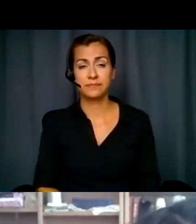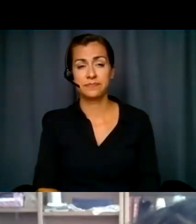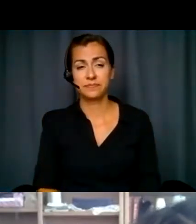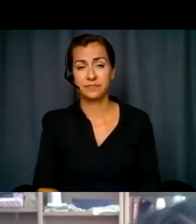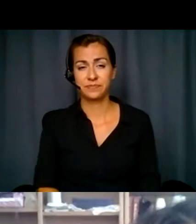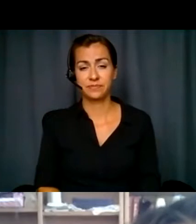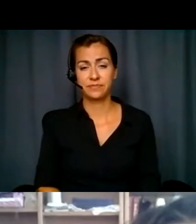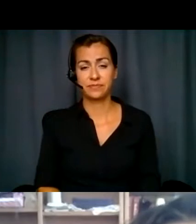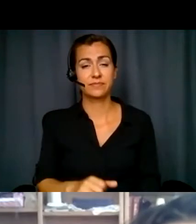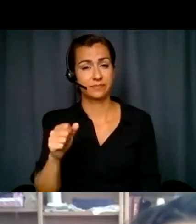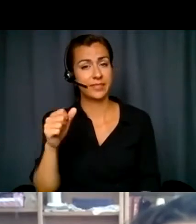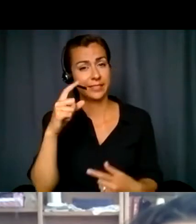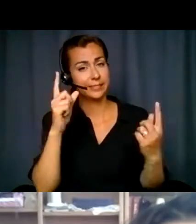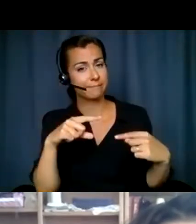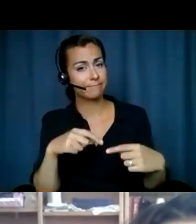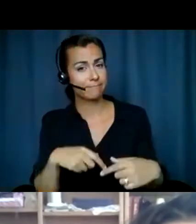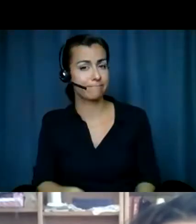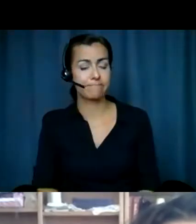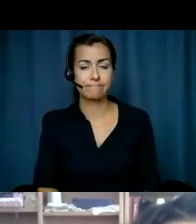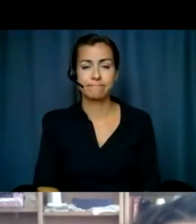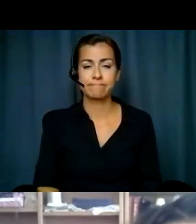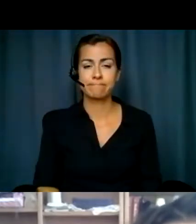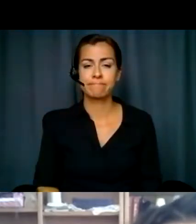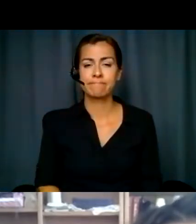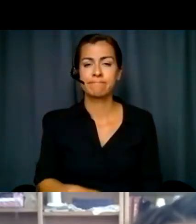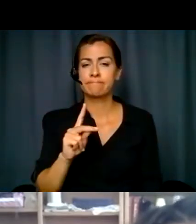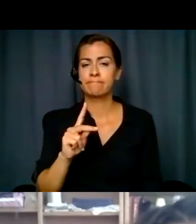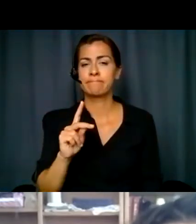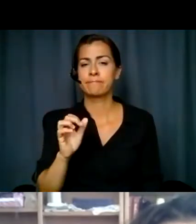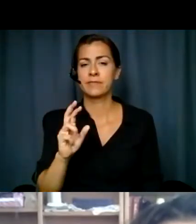very dissatisfied. Okay